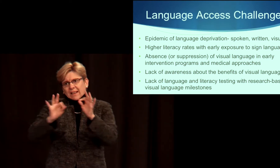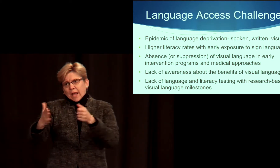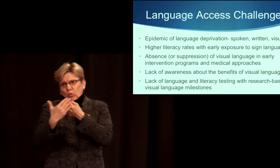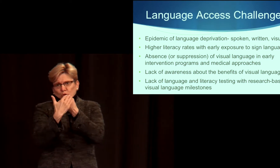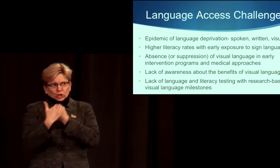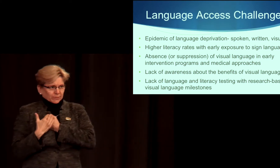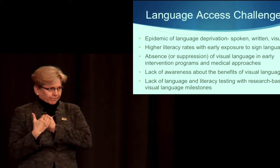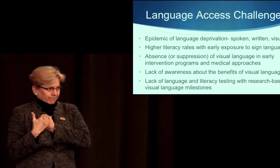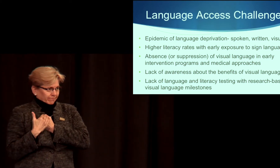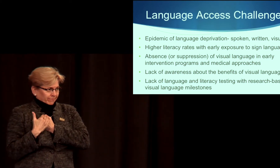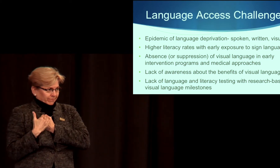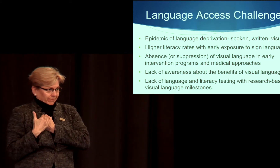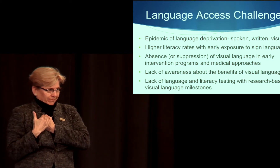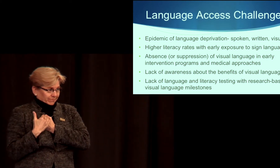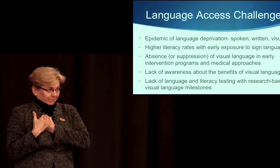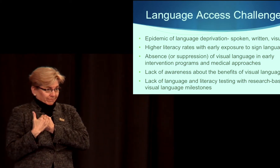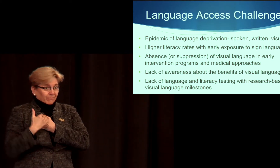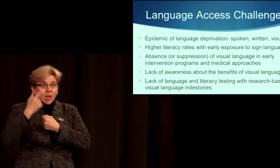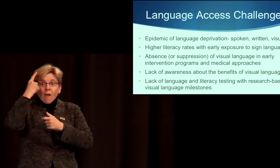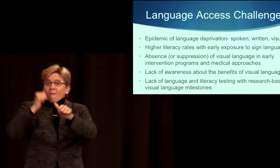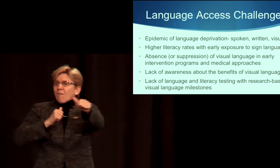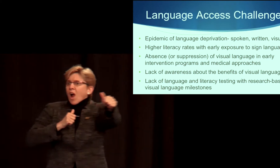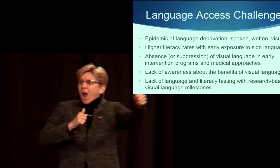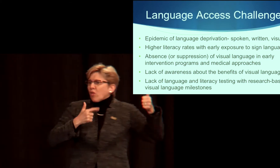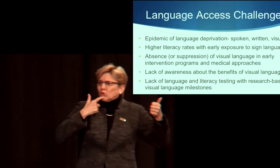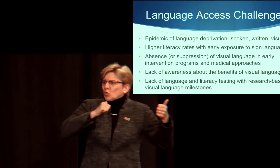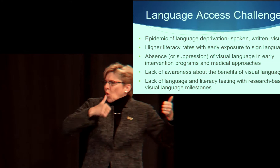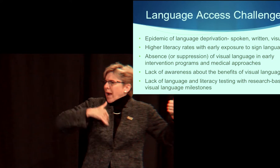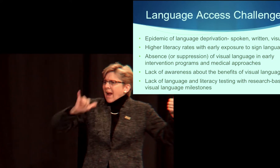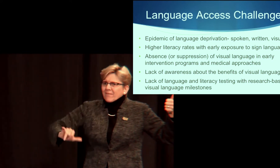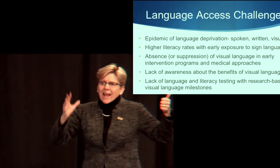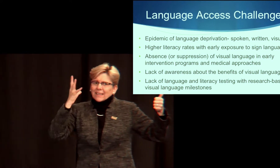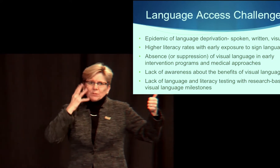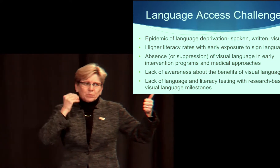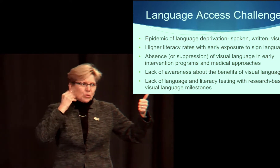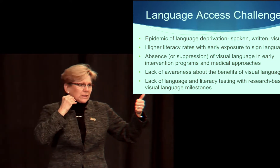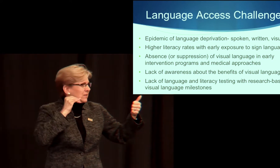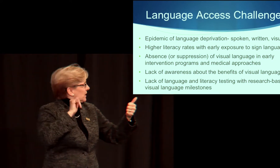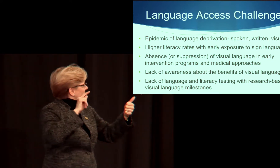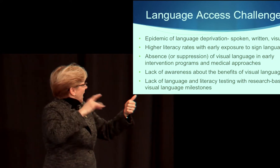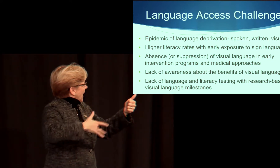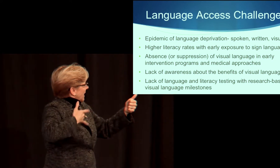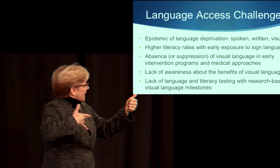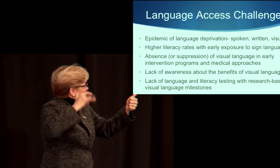it really is language oppression to others who have not had that experience.